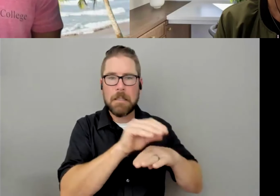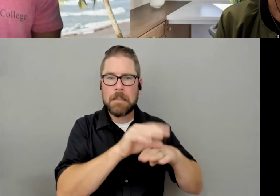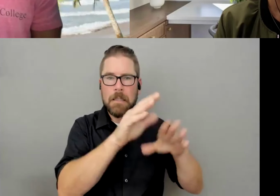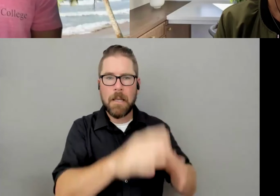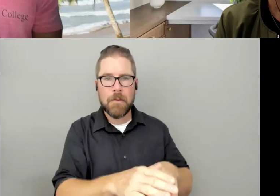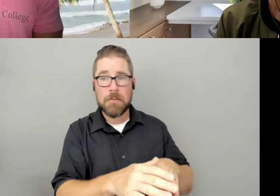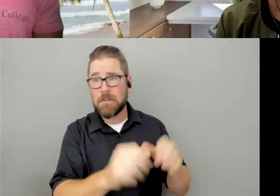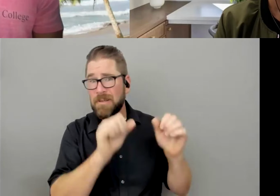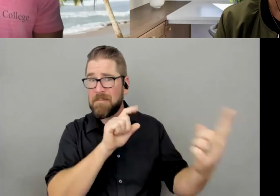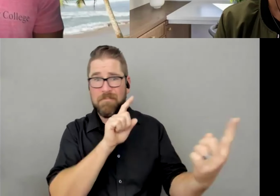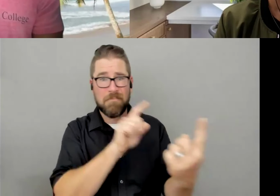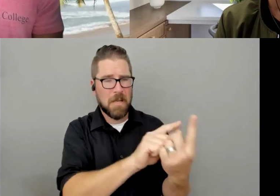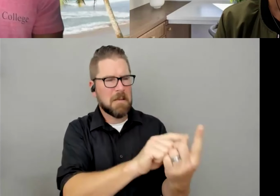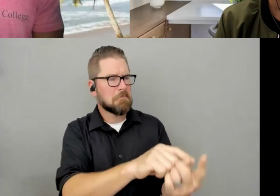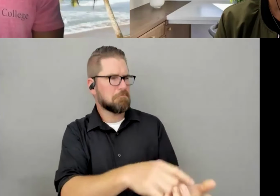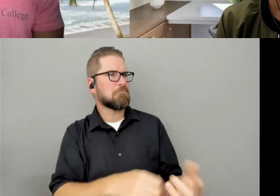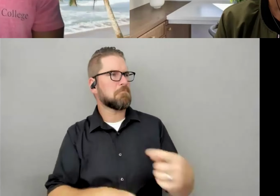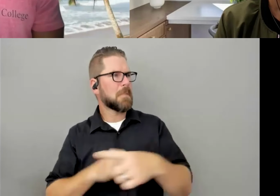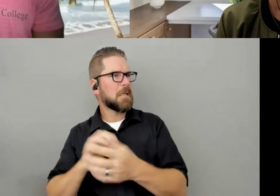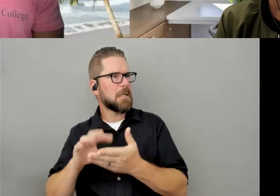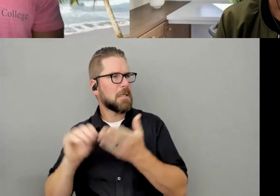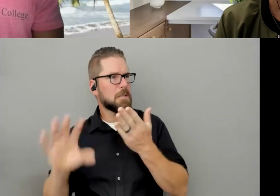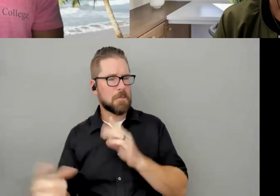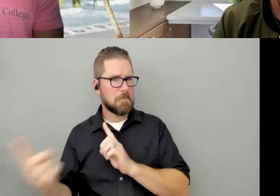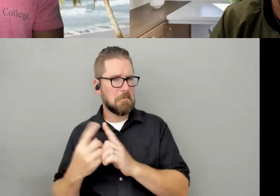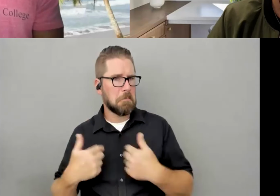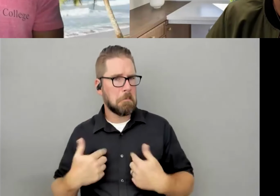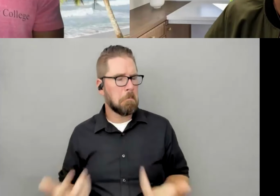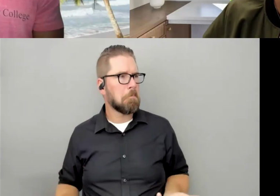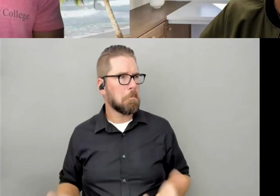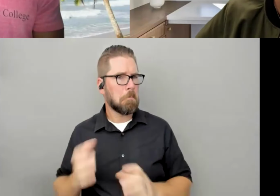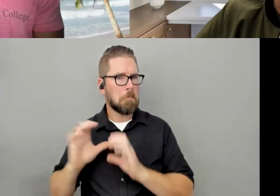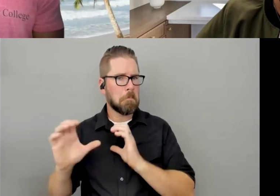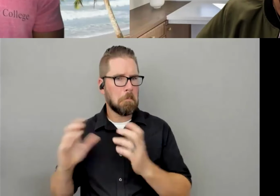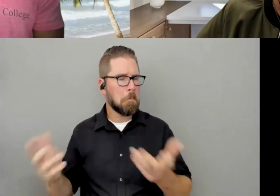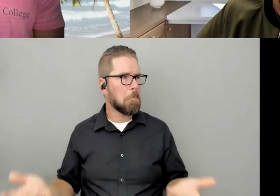I mean, we haven't had this conversation. You know, that's not accurate.